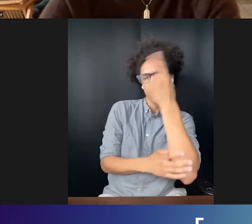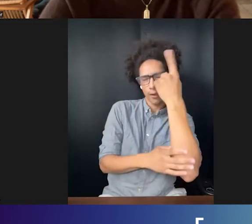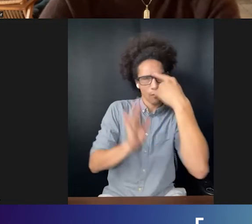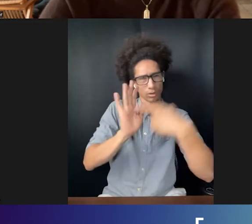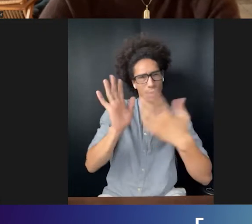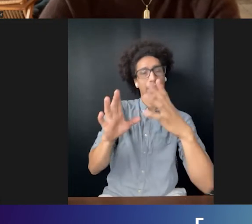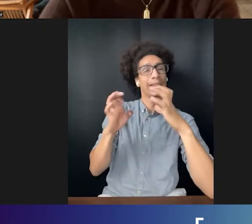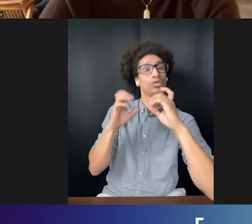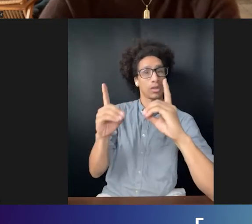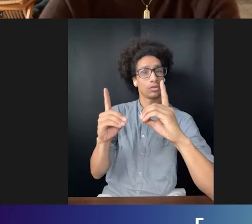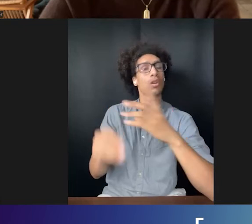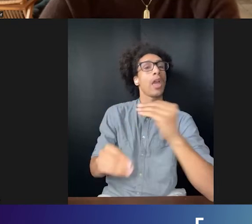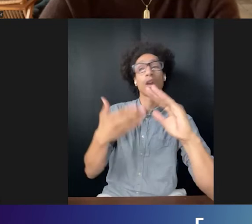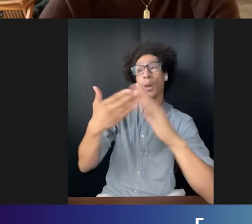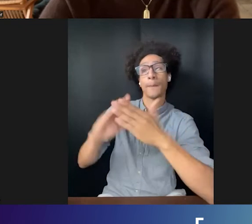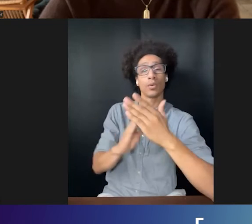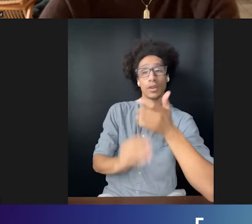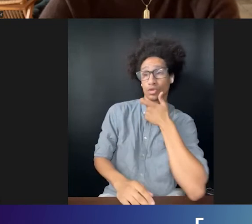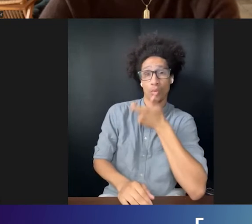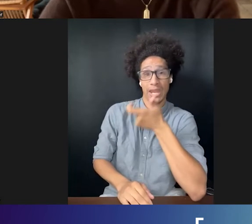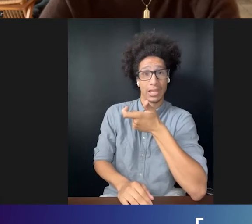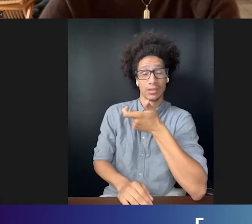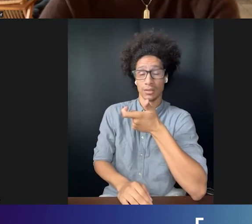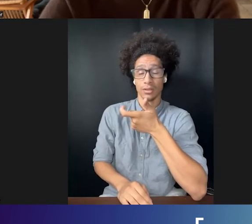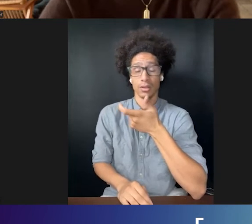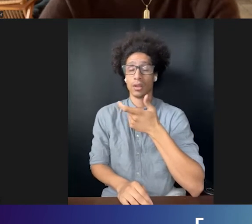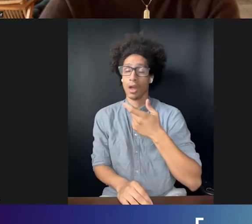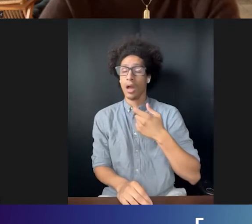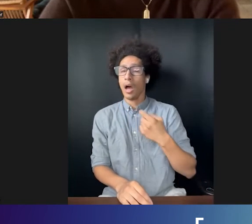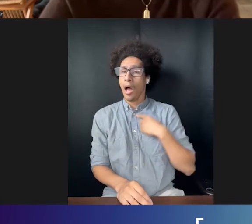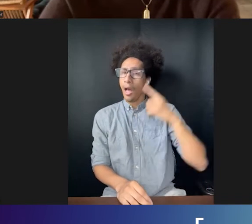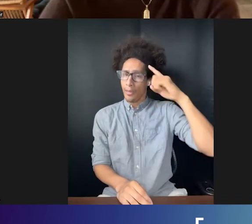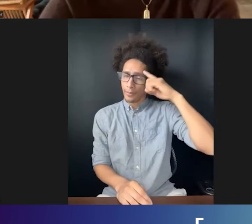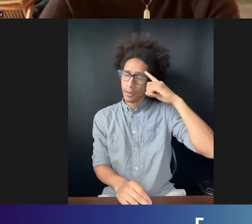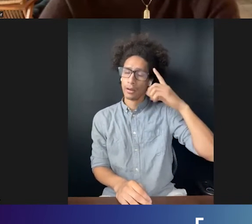and community screenings should be, I think, always open and non-exclusive.